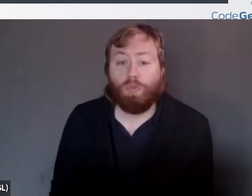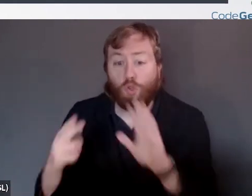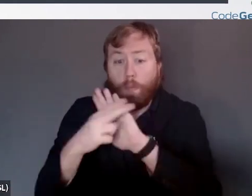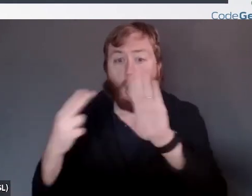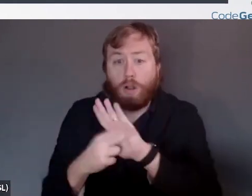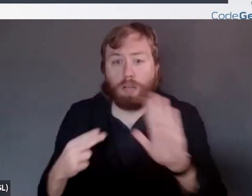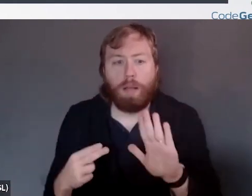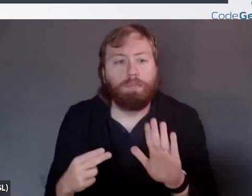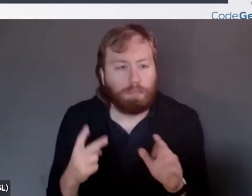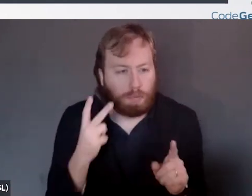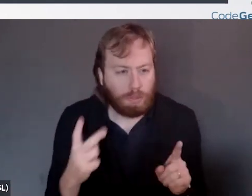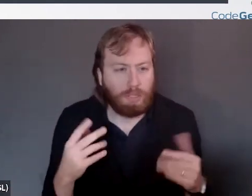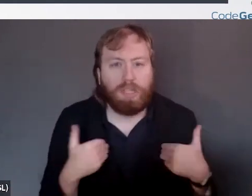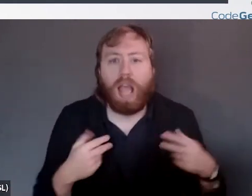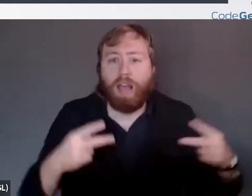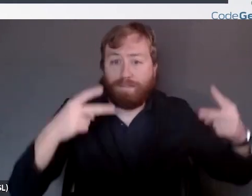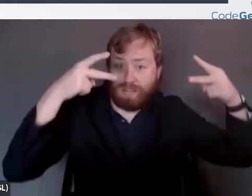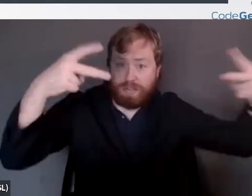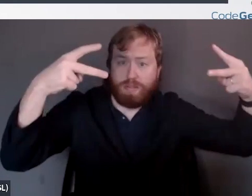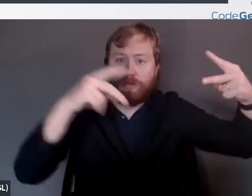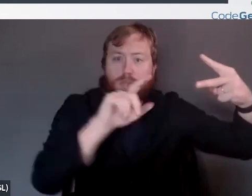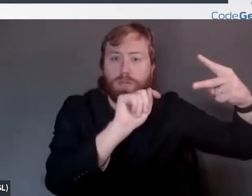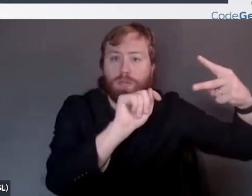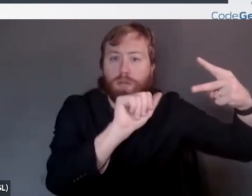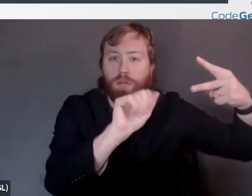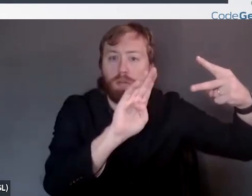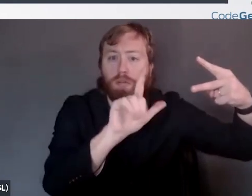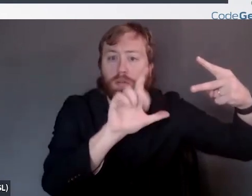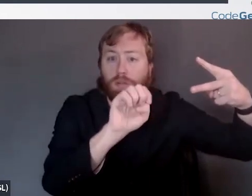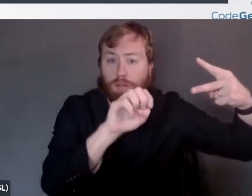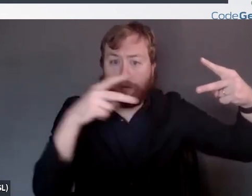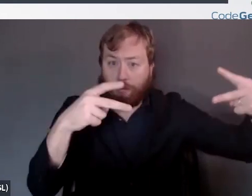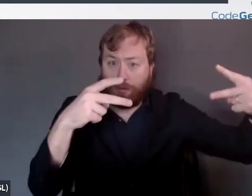That indicates that the contents of this element is a data table.